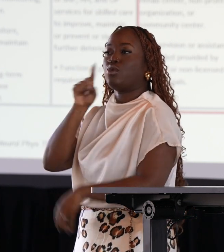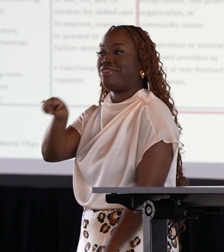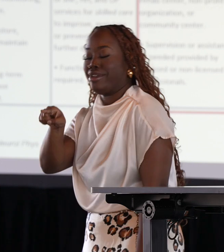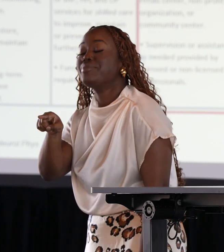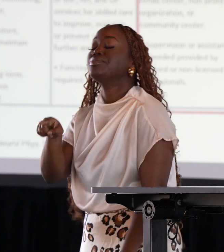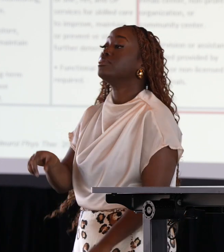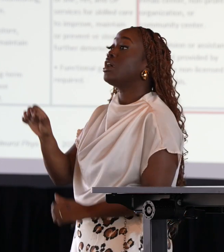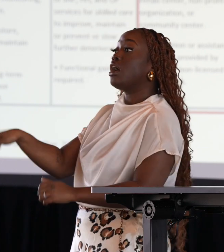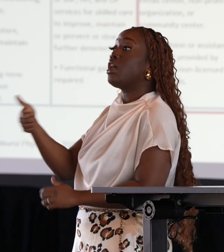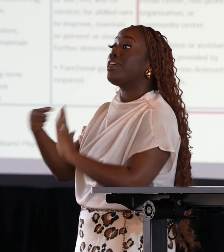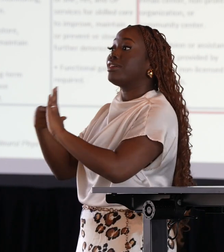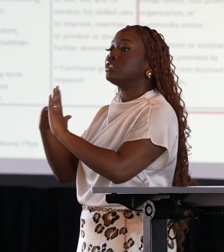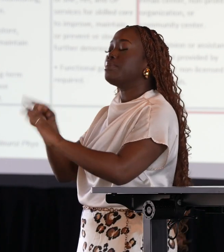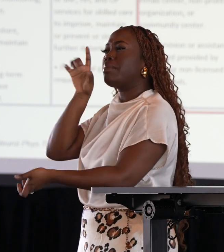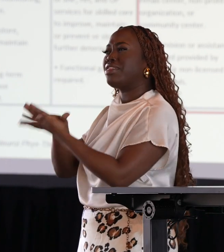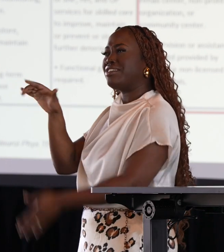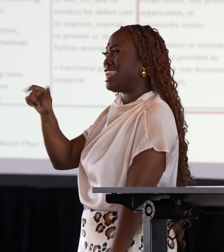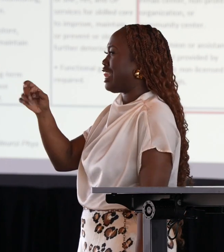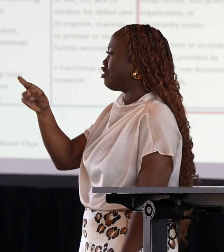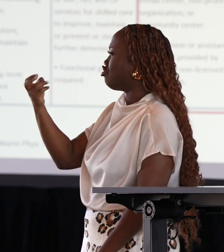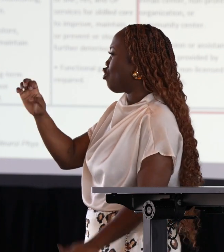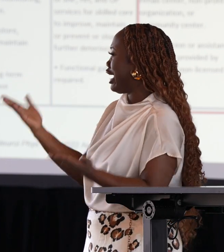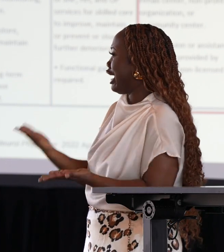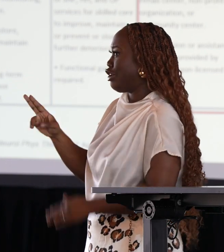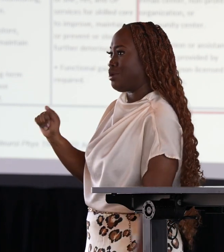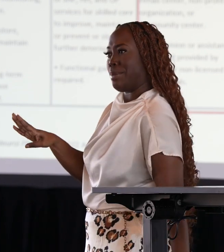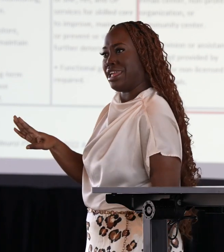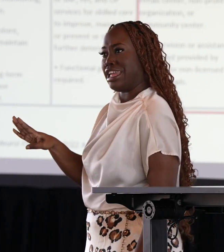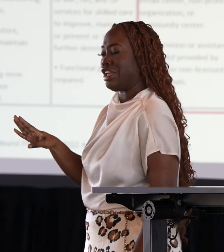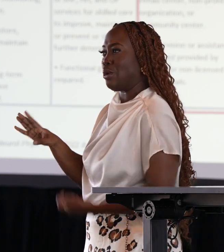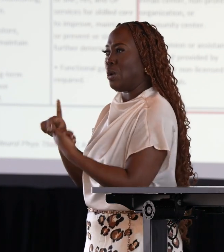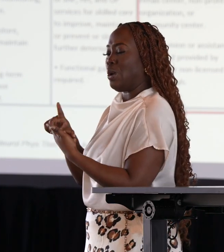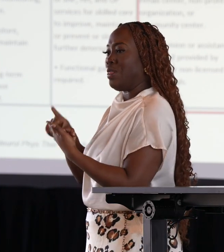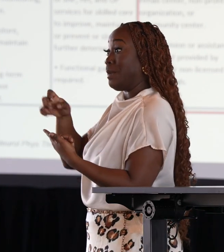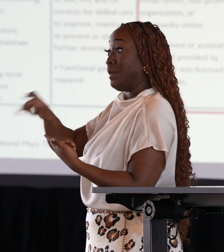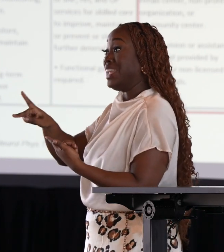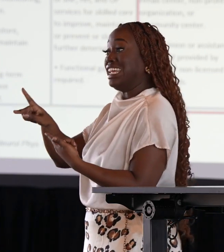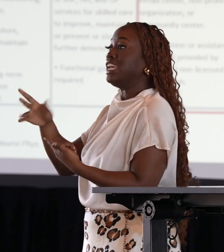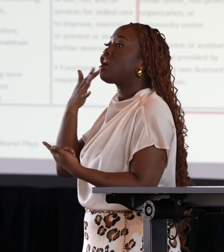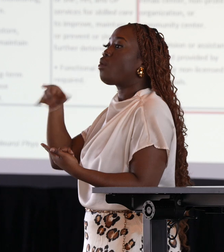example is something like, I believe it's lakeshore here at UAB, or it's the peak center in Colorado or in St Louis. It's